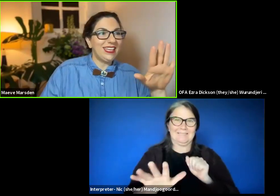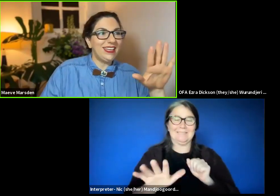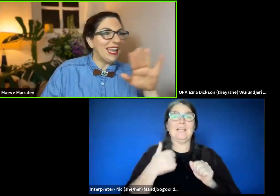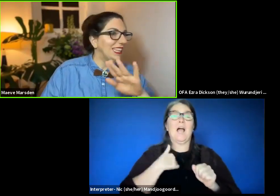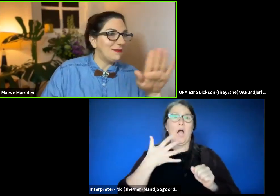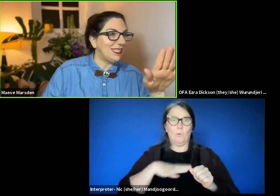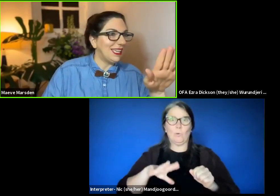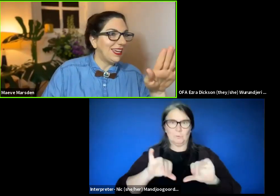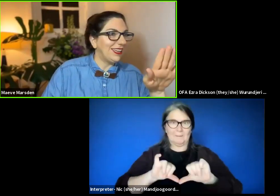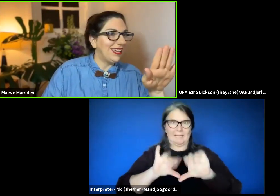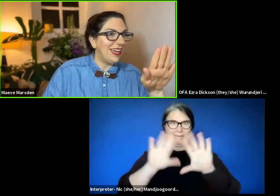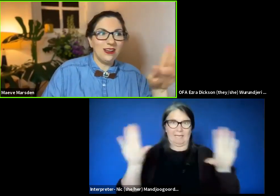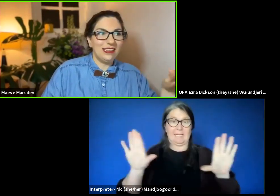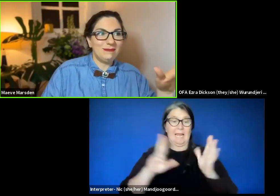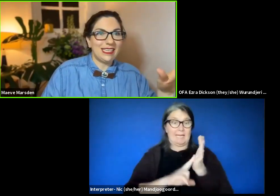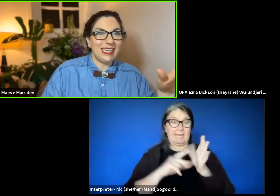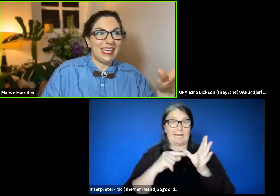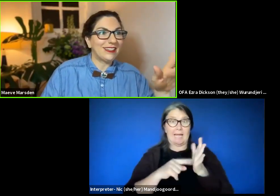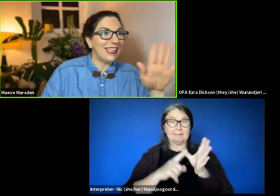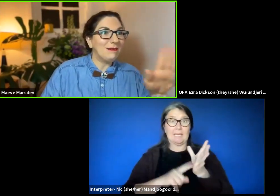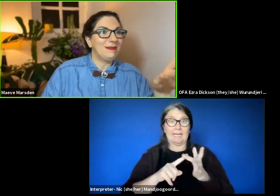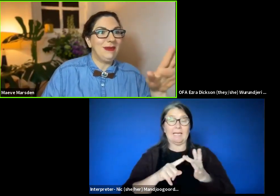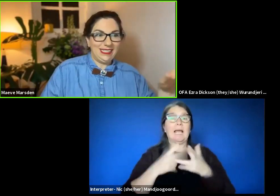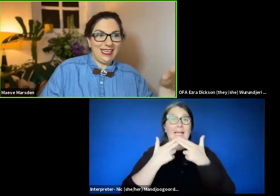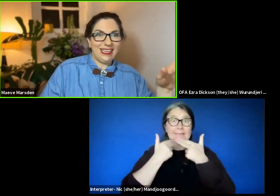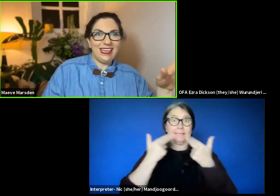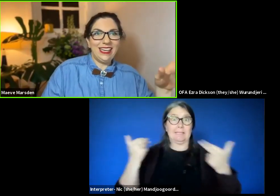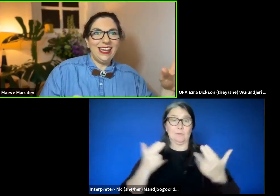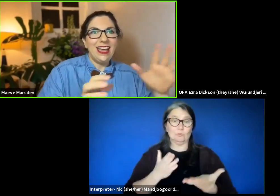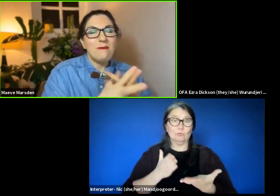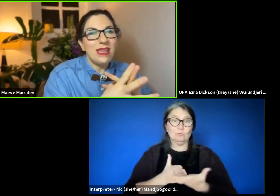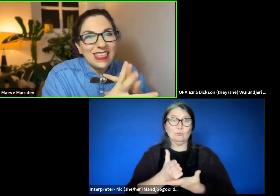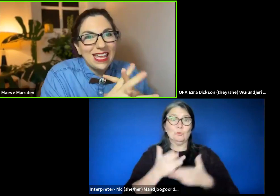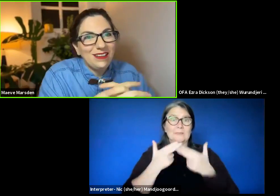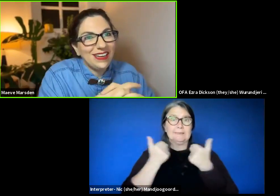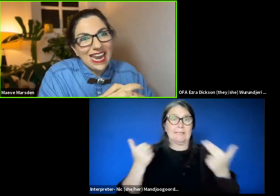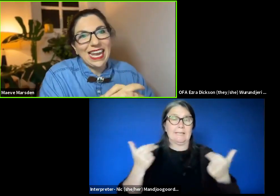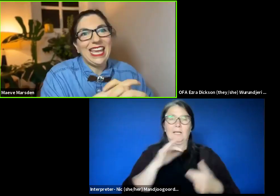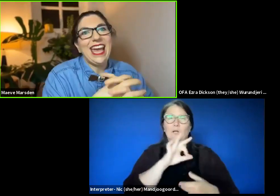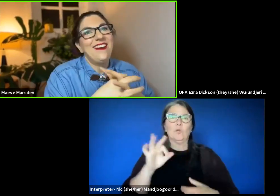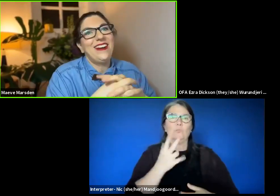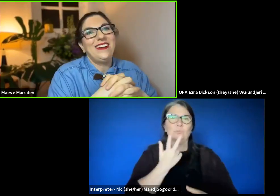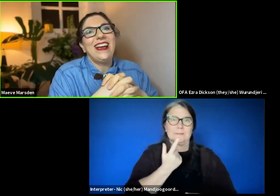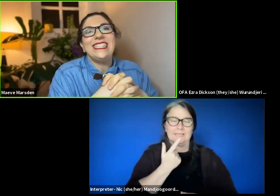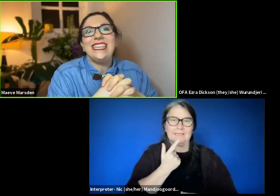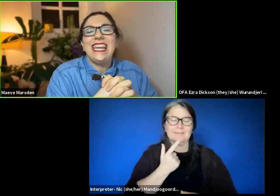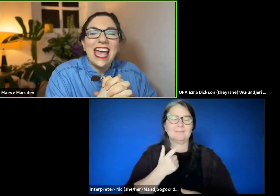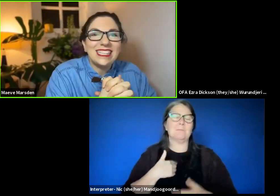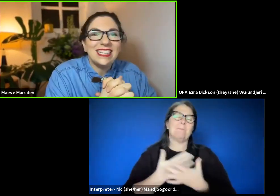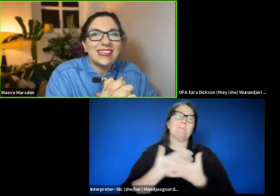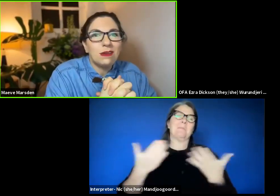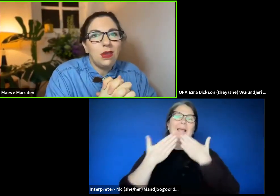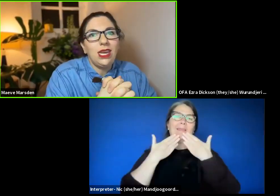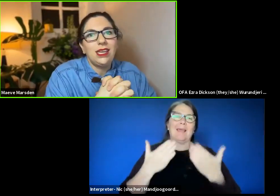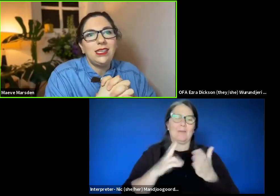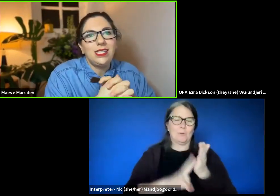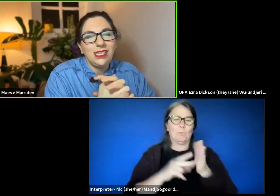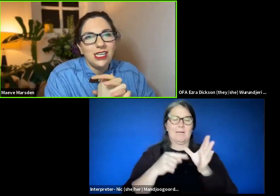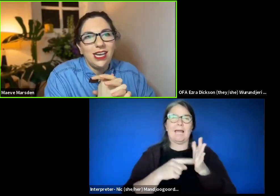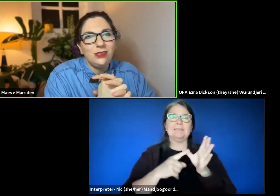The best the absolute best, let's be best the absolute best, let's be very clear that. t natalie Was singing and t natalie Was singing and not living singing because that was amazing. A big thank A big thank you to Natalie power.